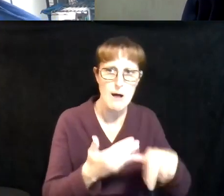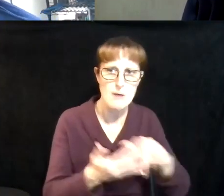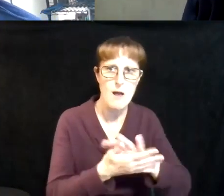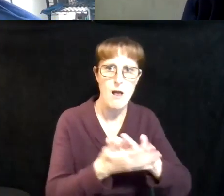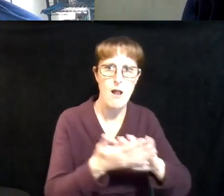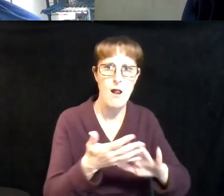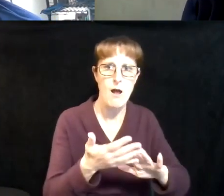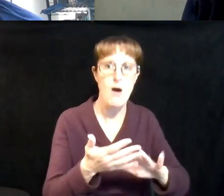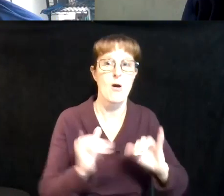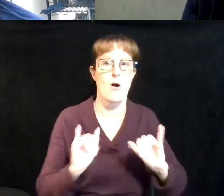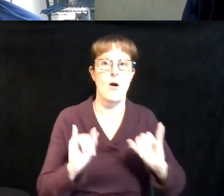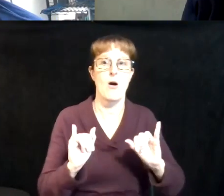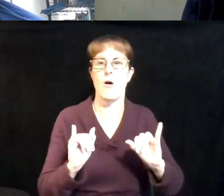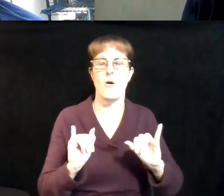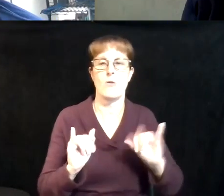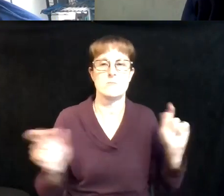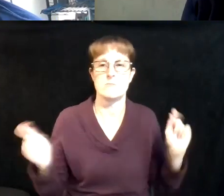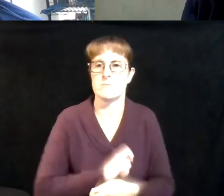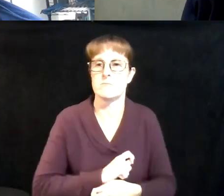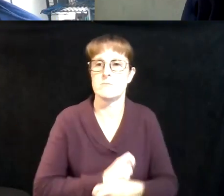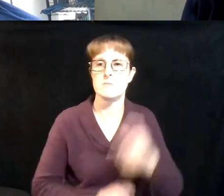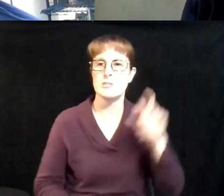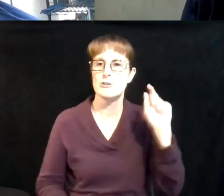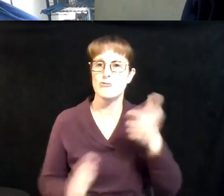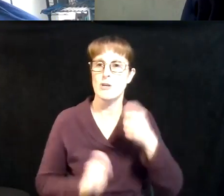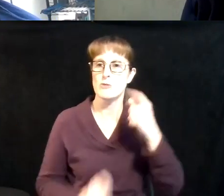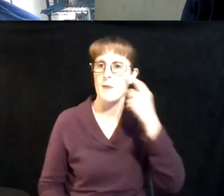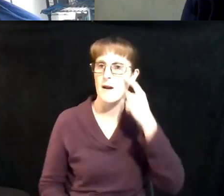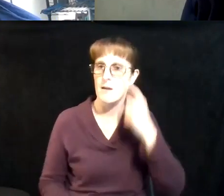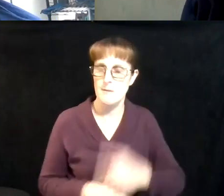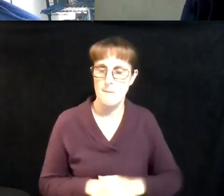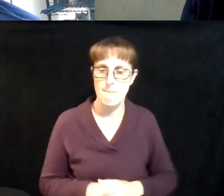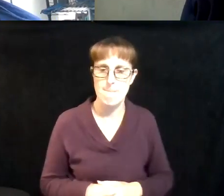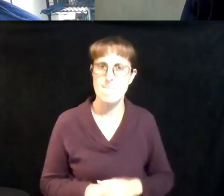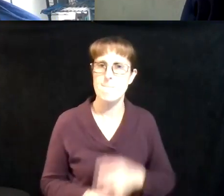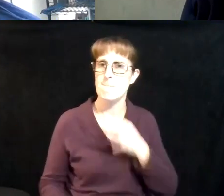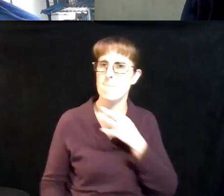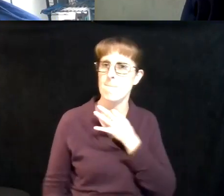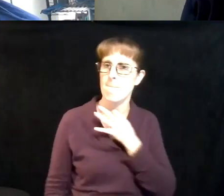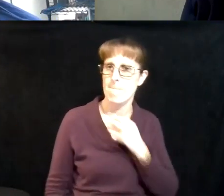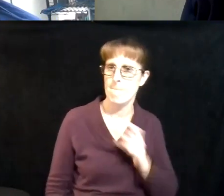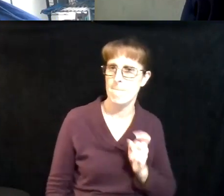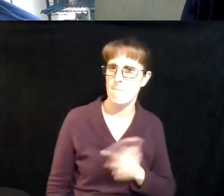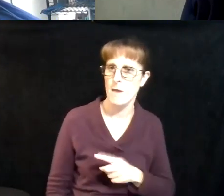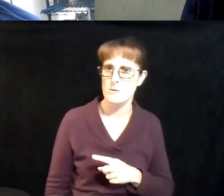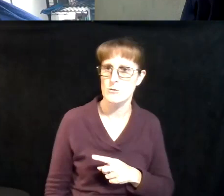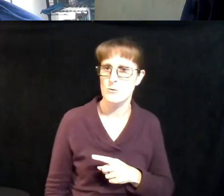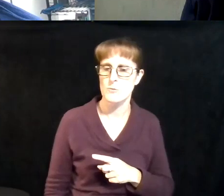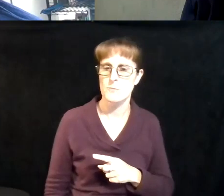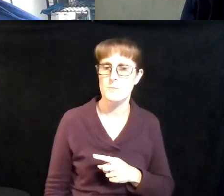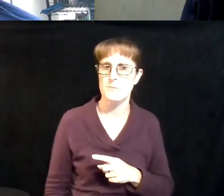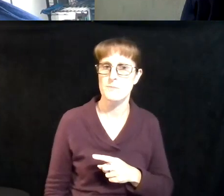as to what leads someone to not take that step,